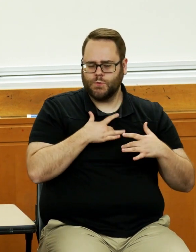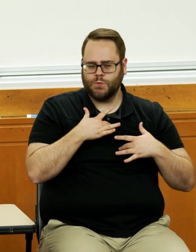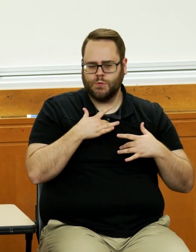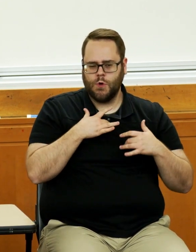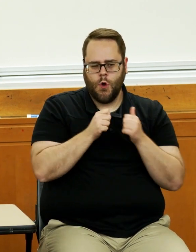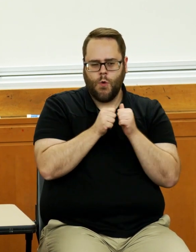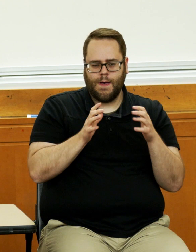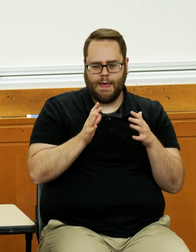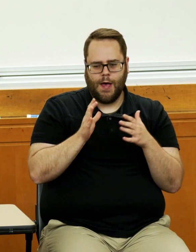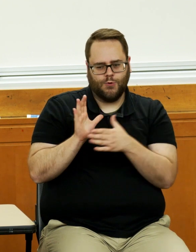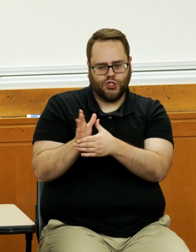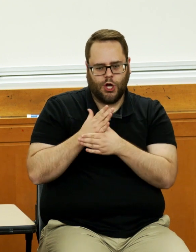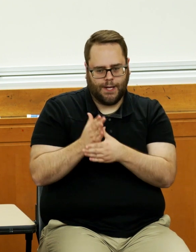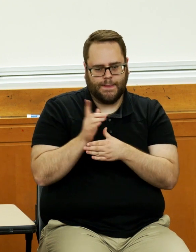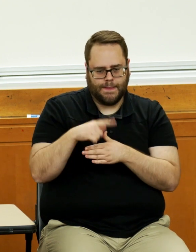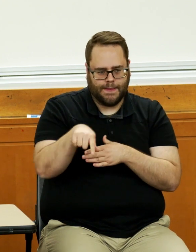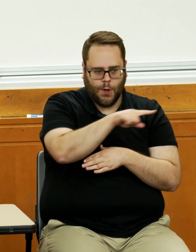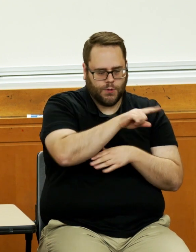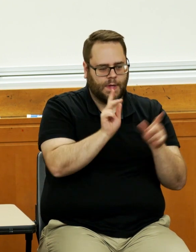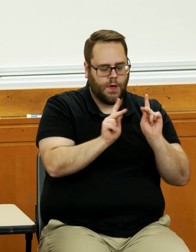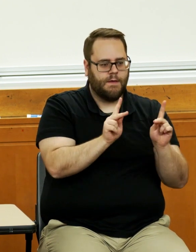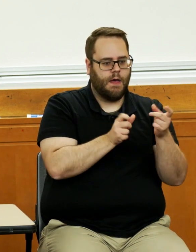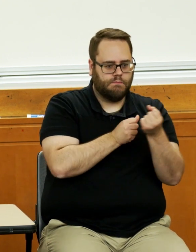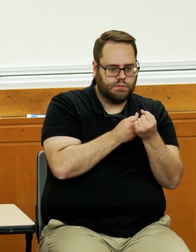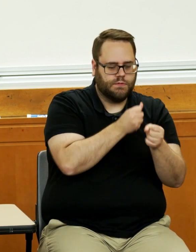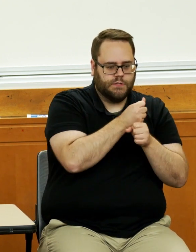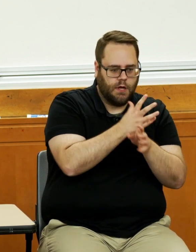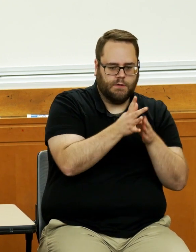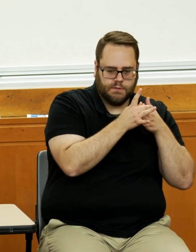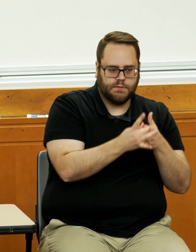with the people who created them, perpetuate them, and presumably should be involved in helping to